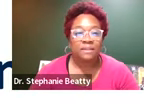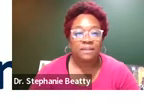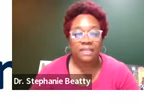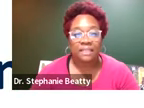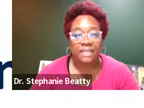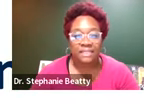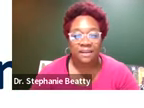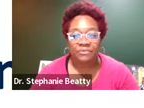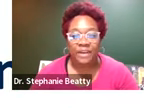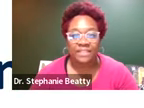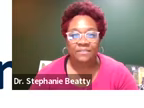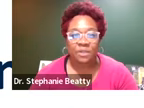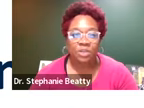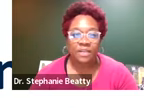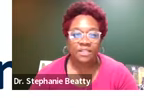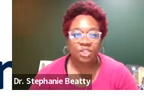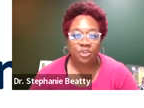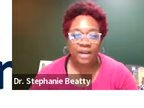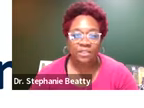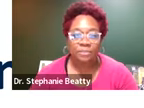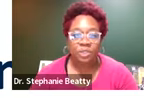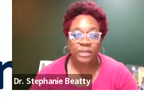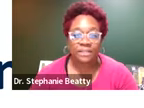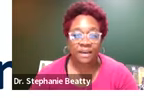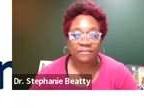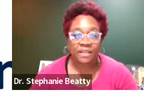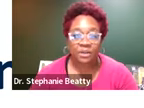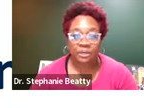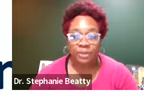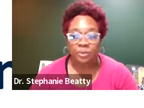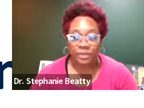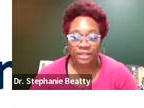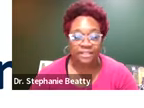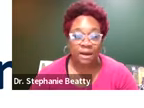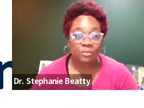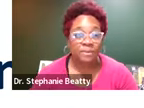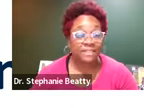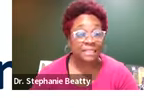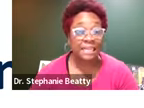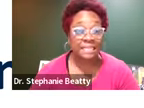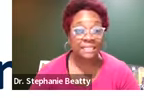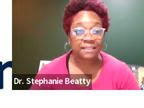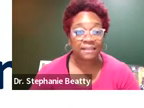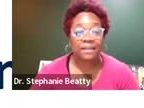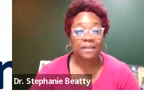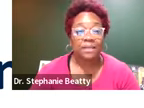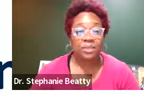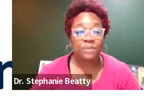The least effective communication strategy between Deaf and hearing people is, now, remember it says least.